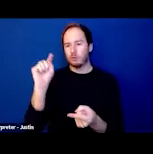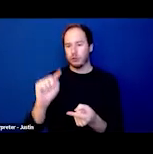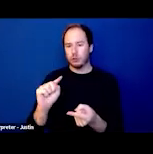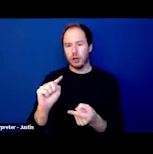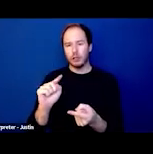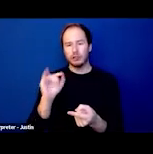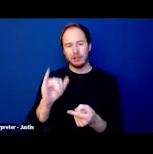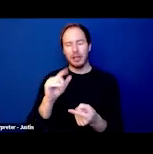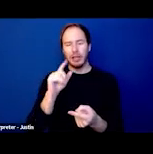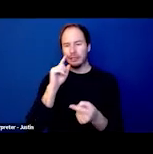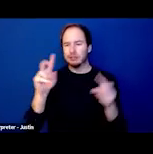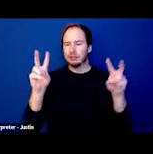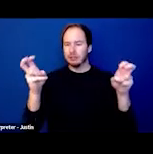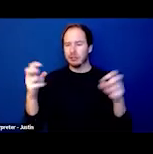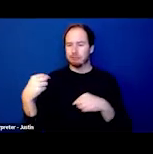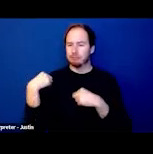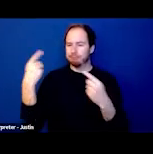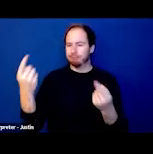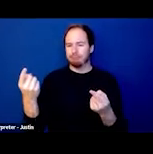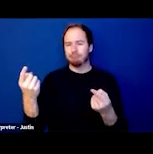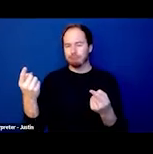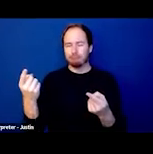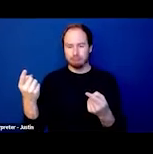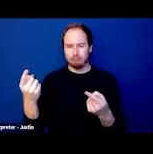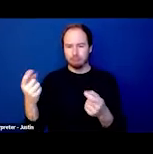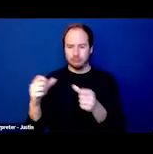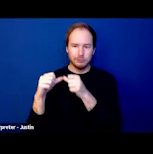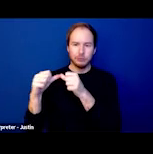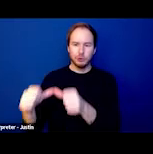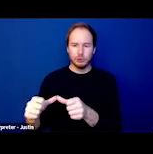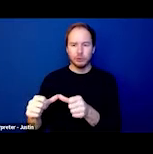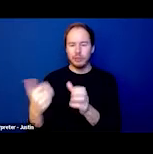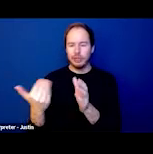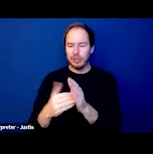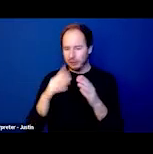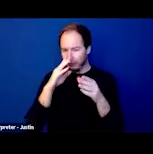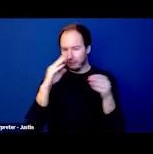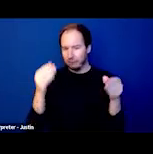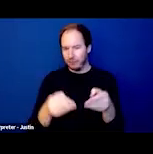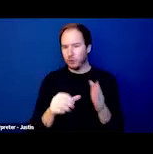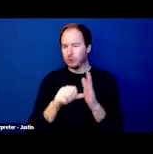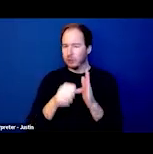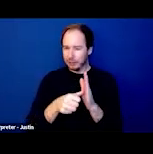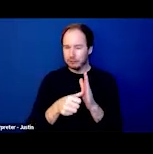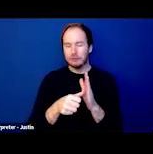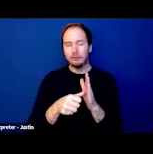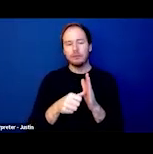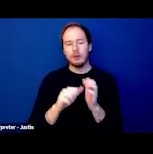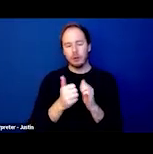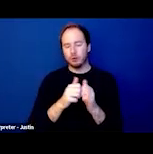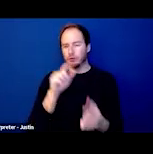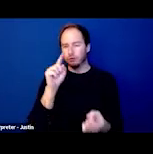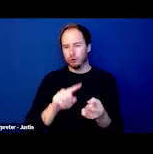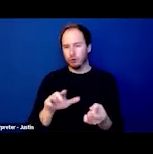of our conversations, but it's again, really focusing on it here, when we're thinking about behavioral healthcare in the field.